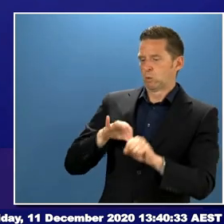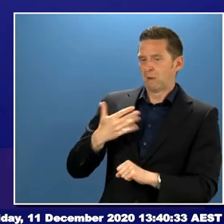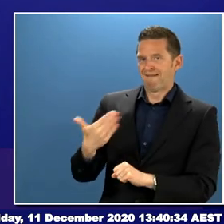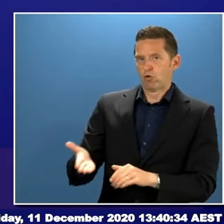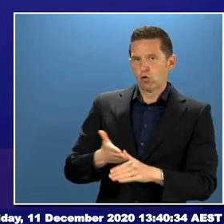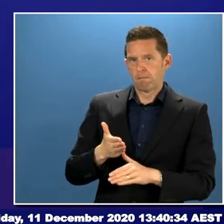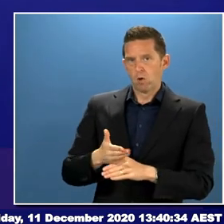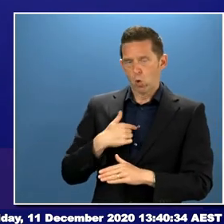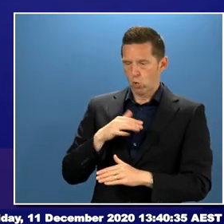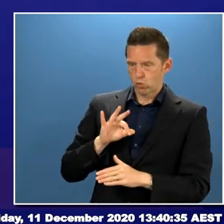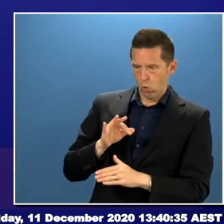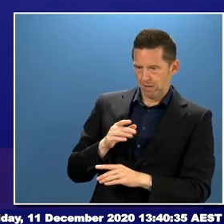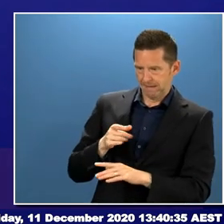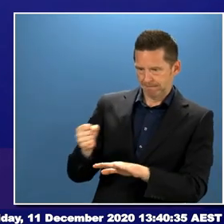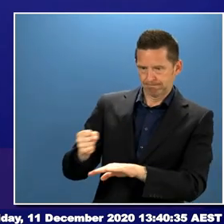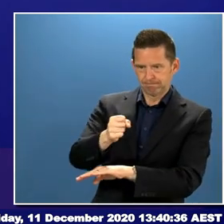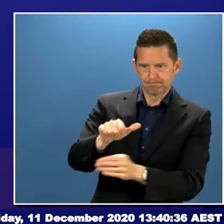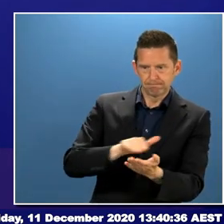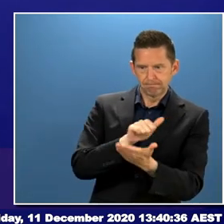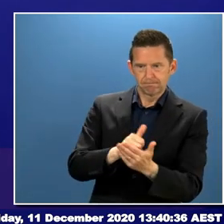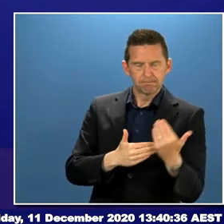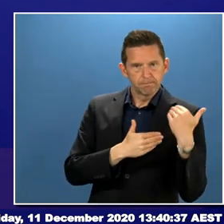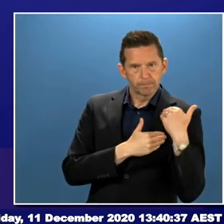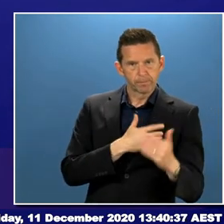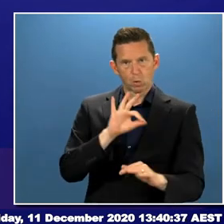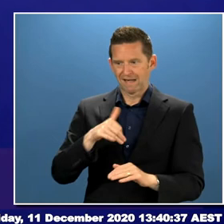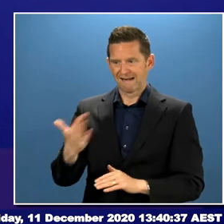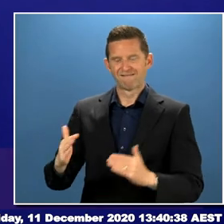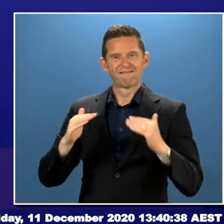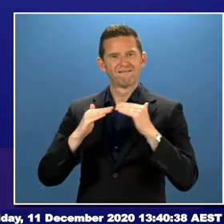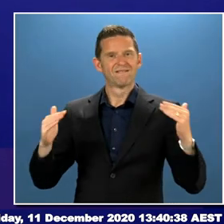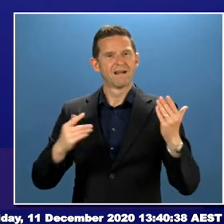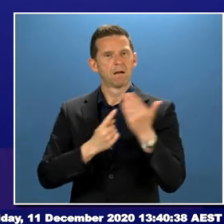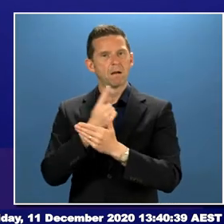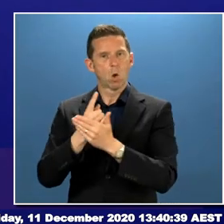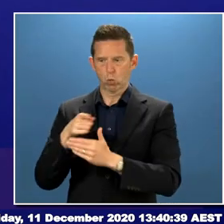suitable responsibilities or provide fair opportunities for advancement